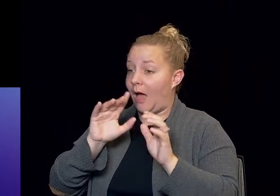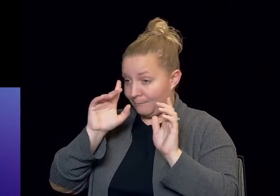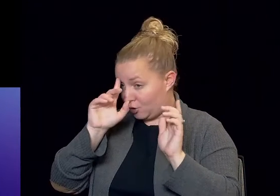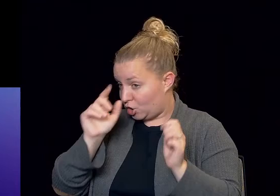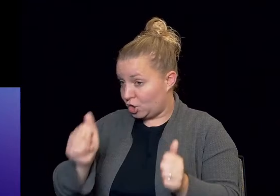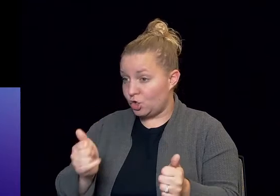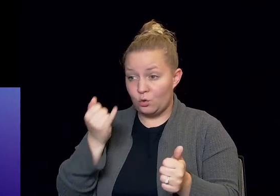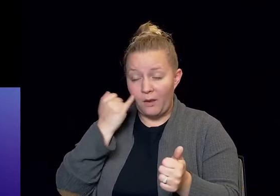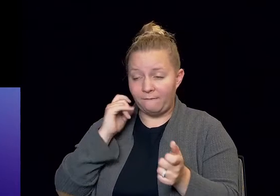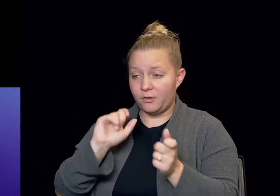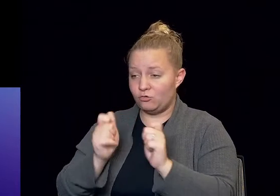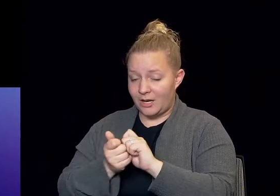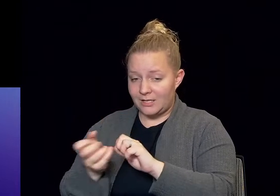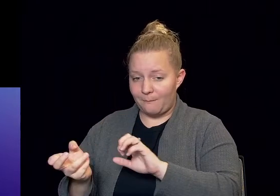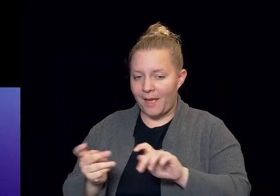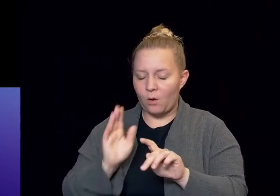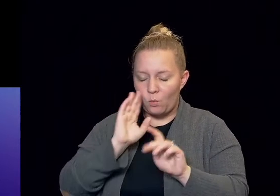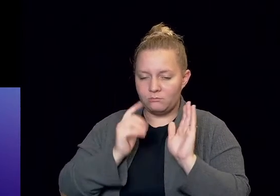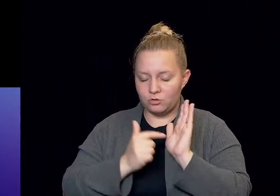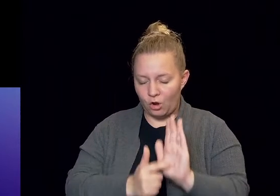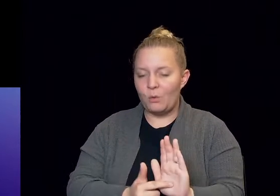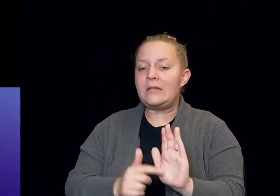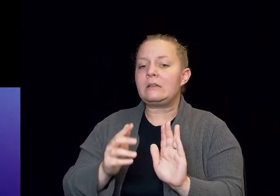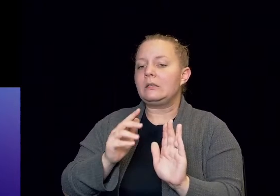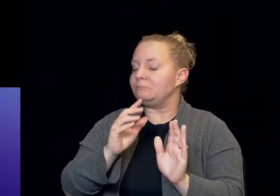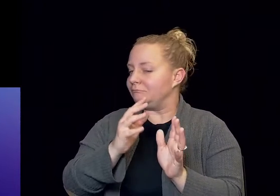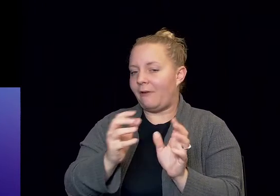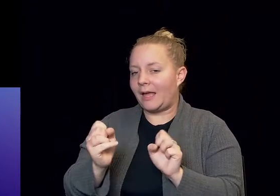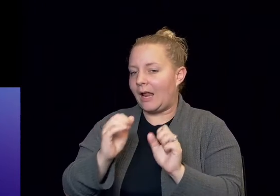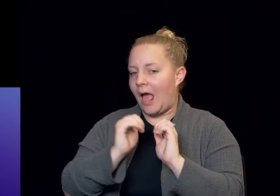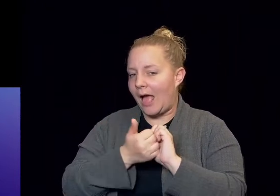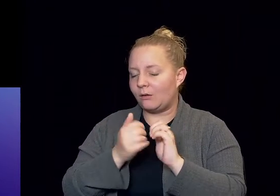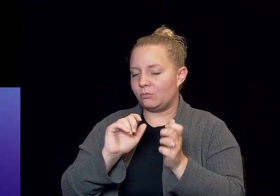form. So, I'm going to show us super quickly how to turn that improper fraction into a mixed number.